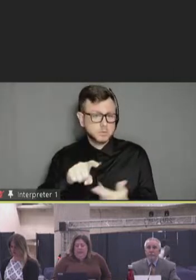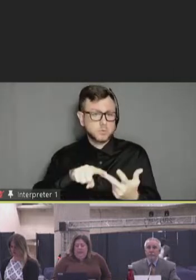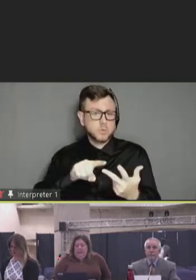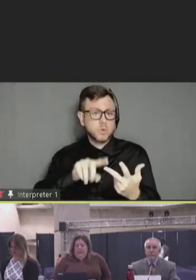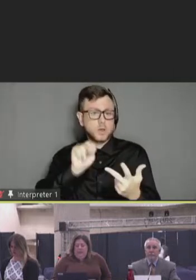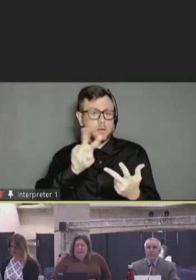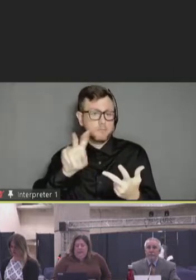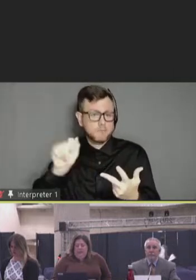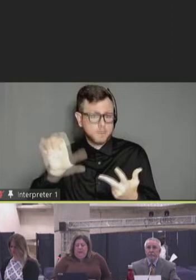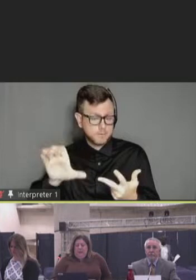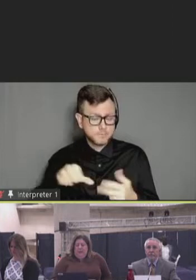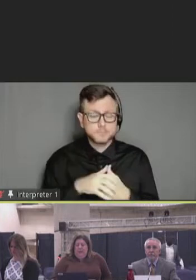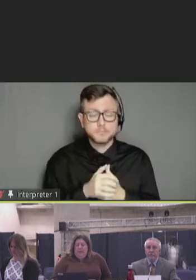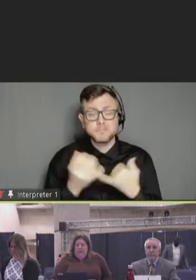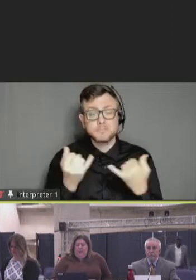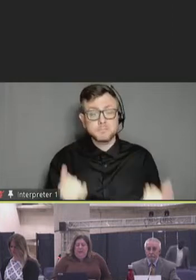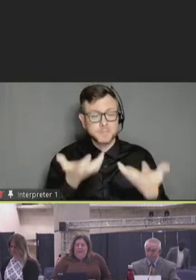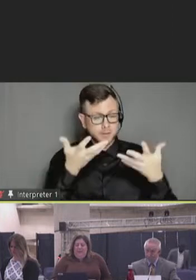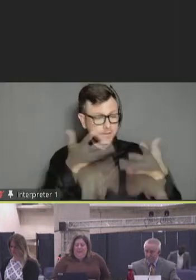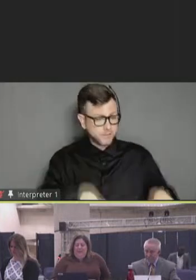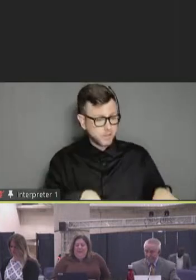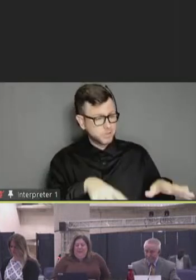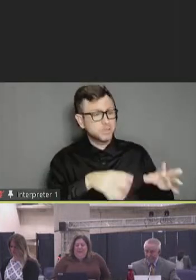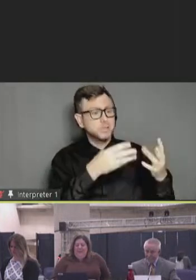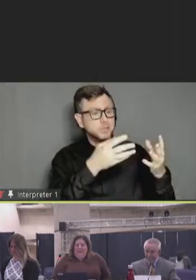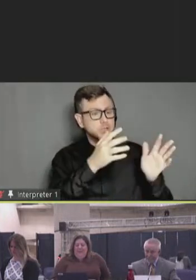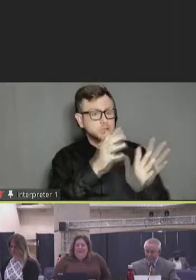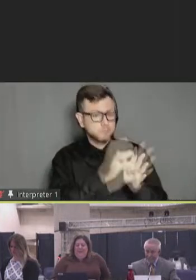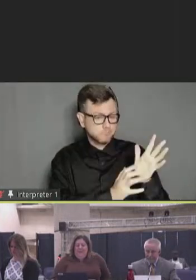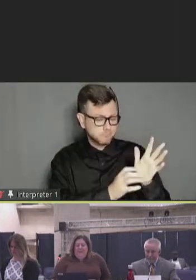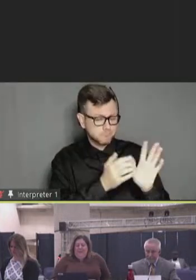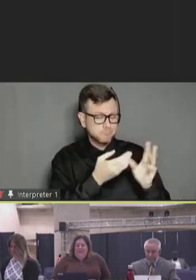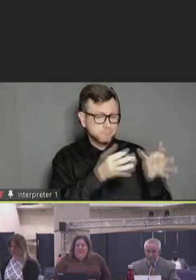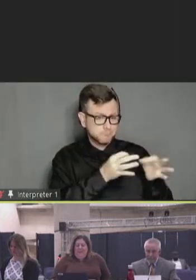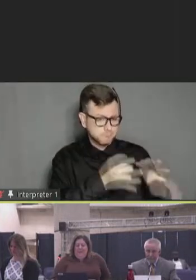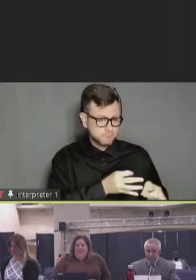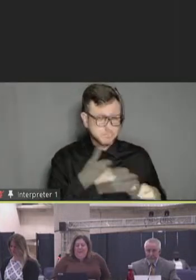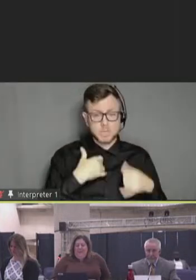So, now that we've got that out of the way, let's proceed with roll call for the meeting today.